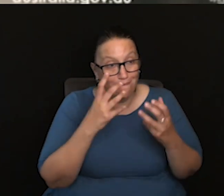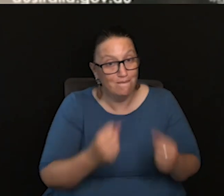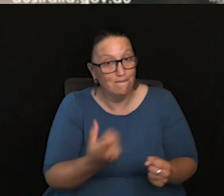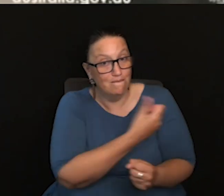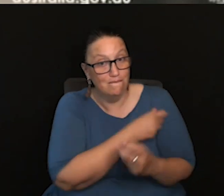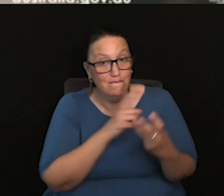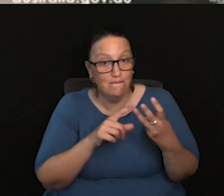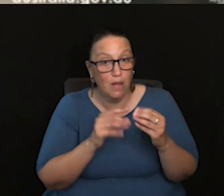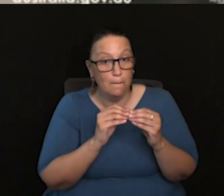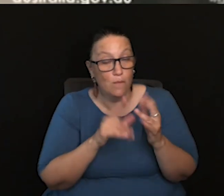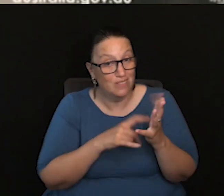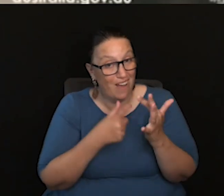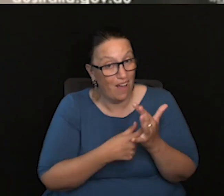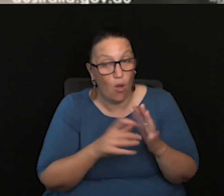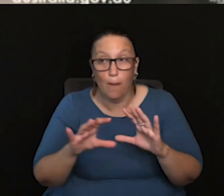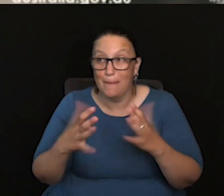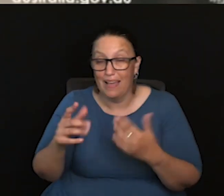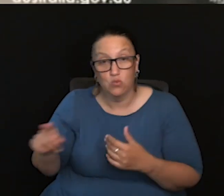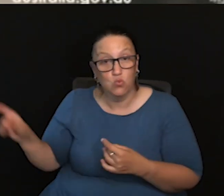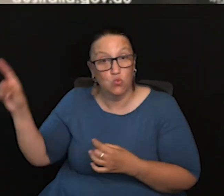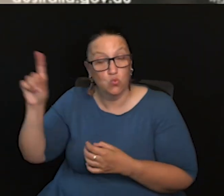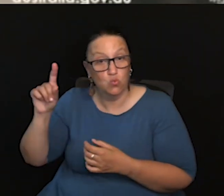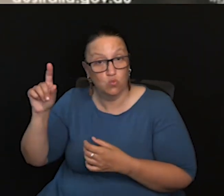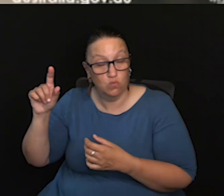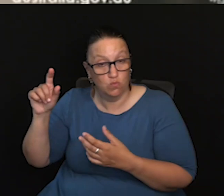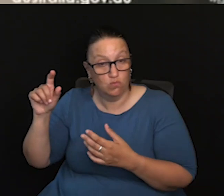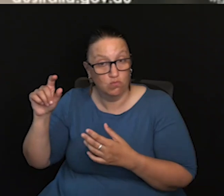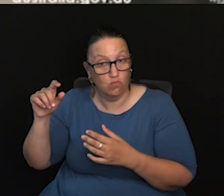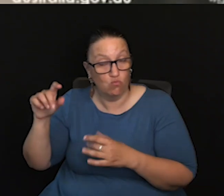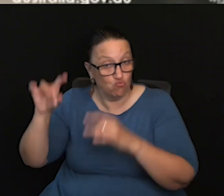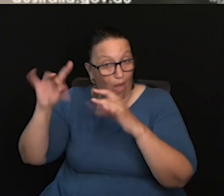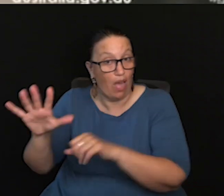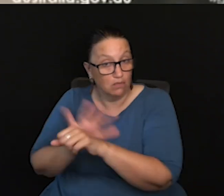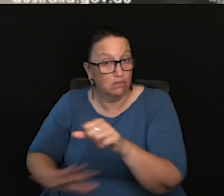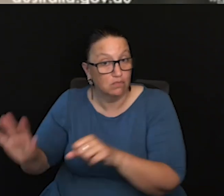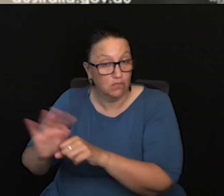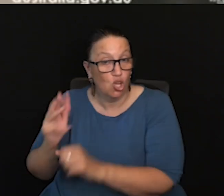So, families or individuals who are making their own decisions,